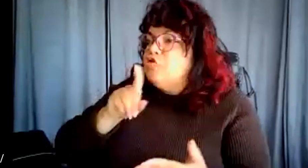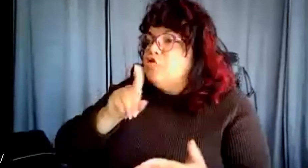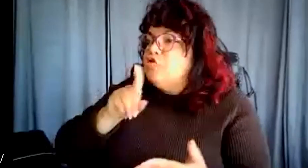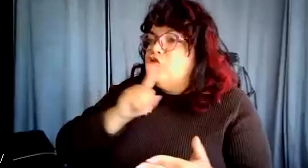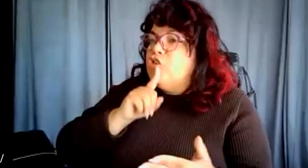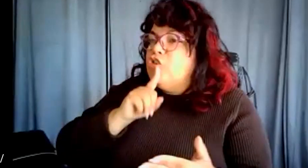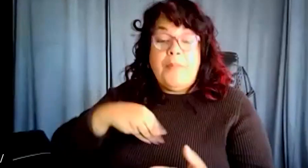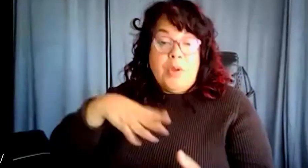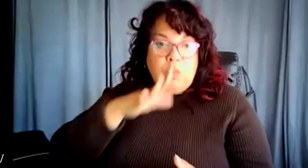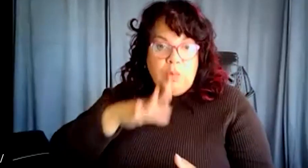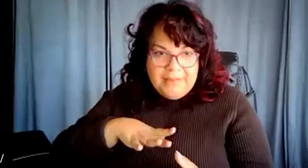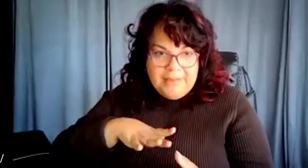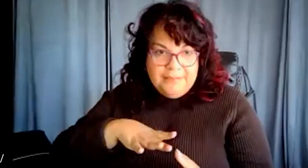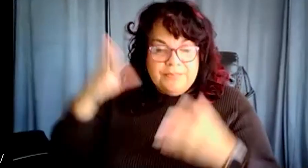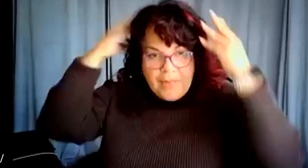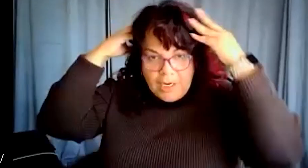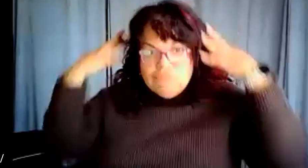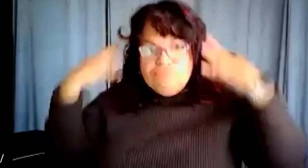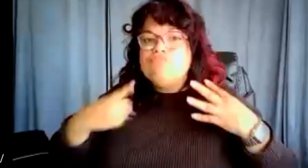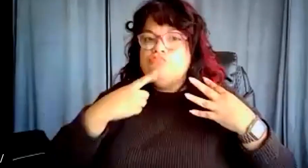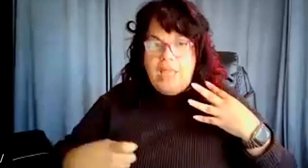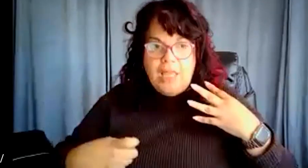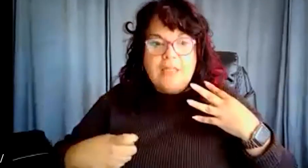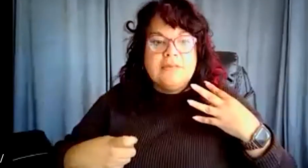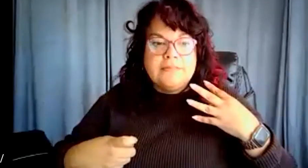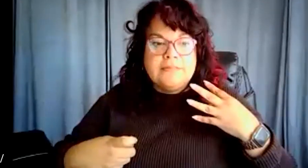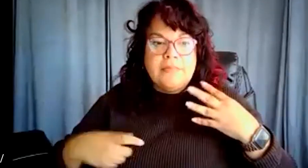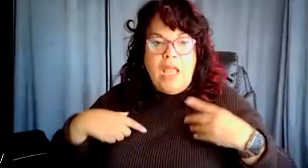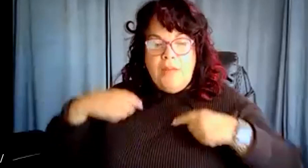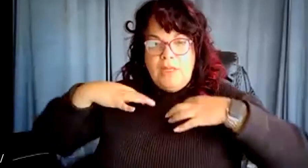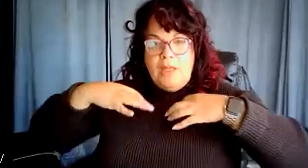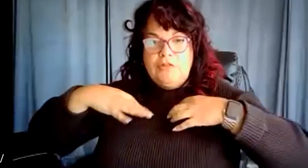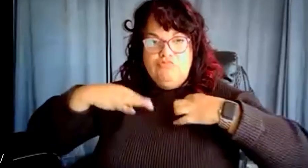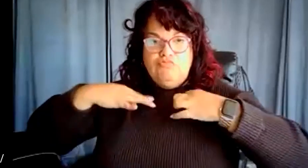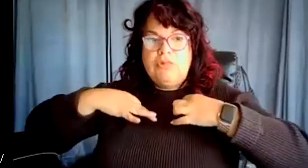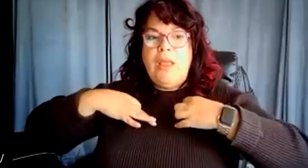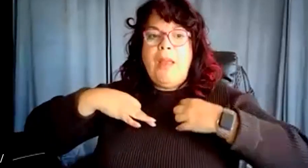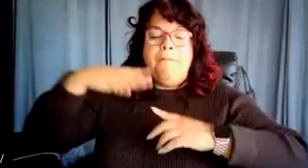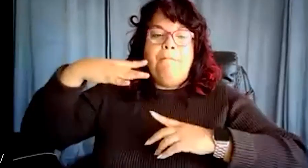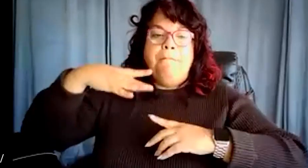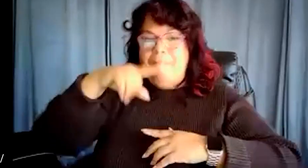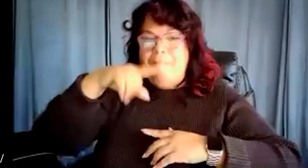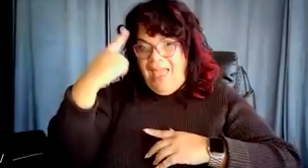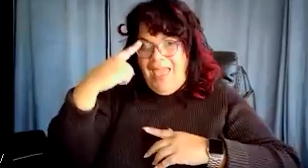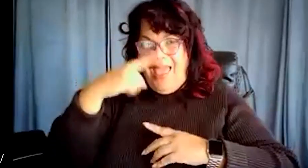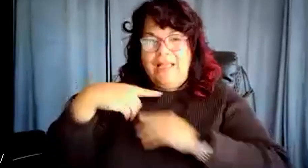I am a White woman. I have long red hair. I am wearing a black sleeveless shirt.